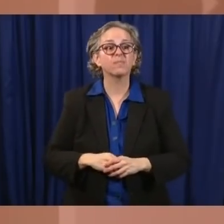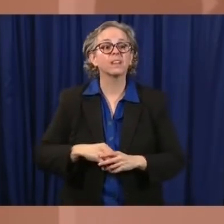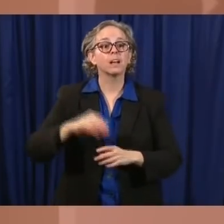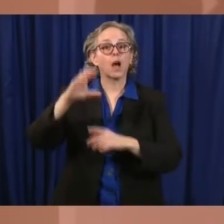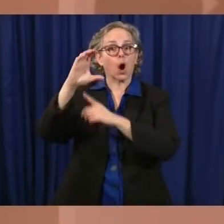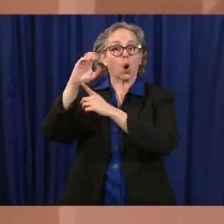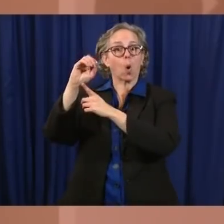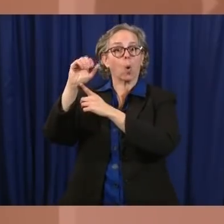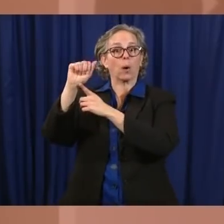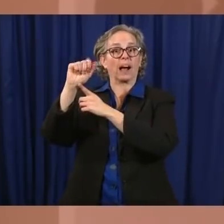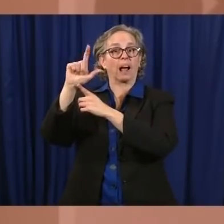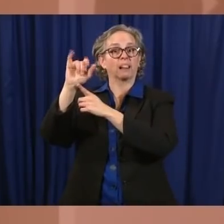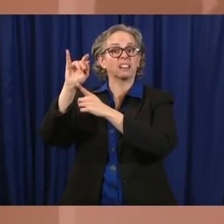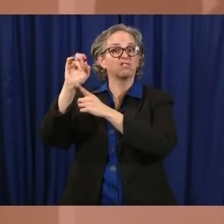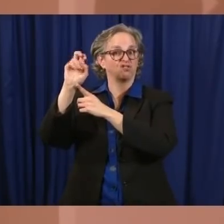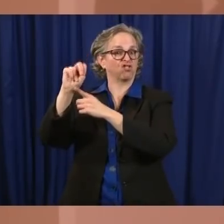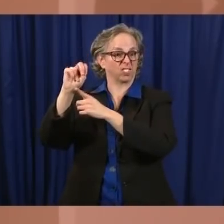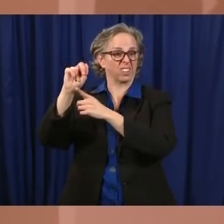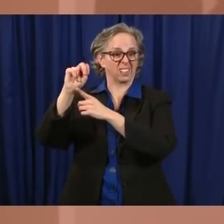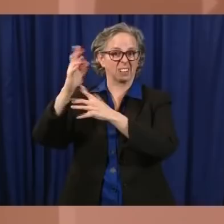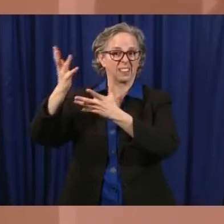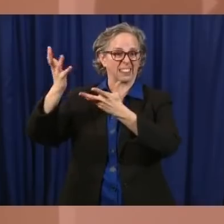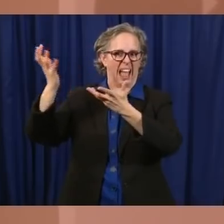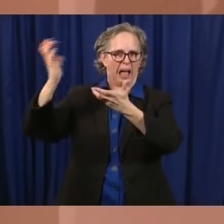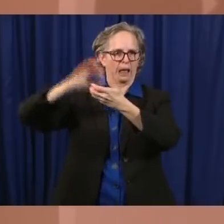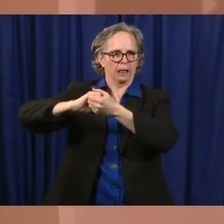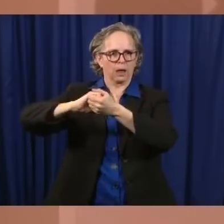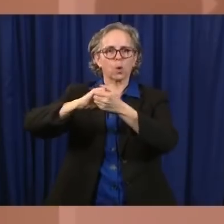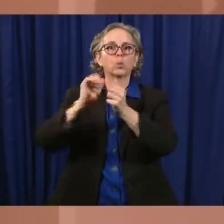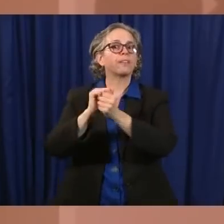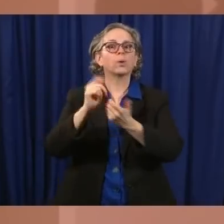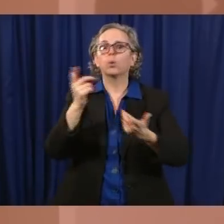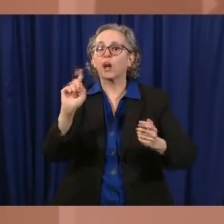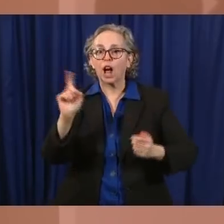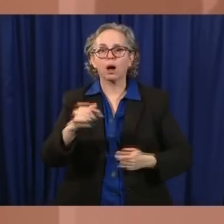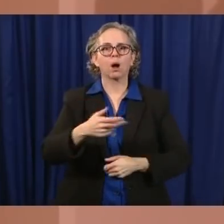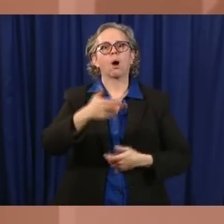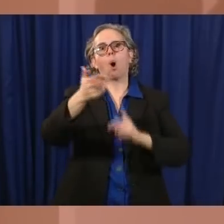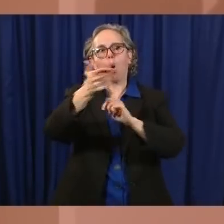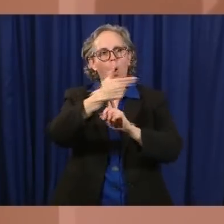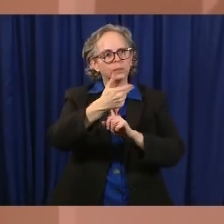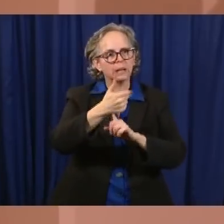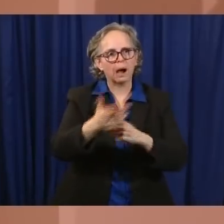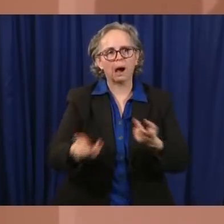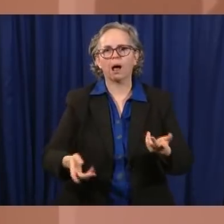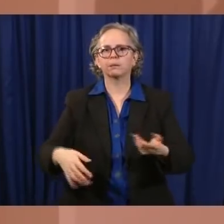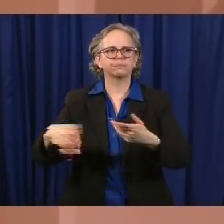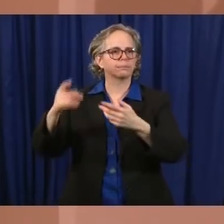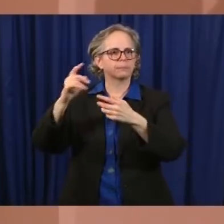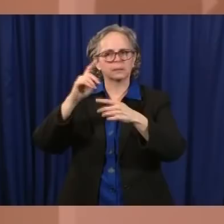AND THEY ARE DOING THIS IN A SAFE MANNER SO AS NOT PROVIDE THE SPREAD AND THE COALITION OF